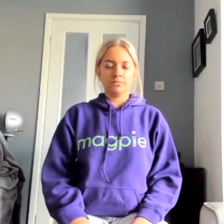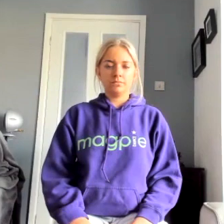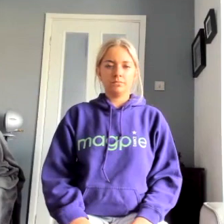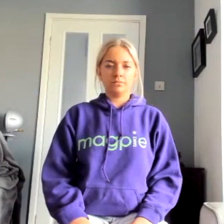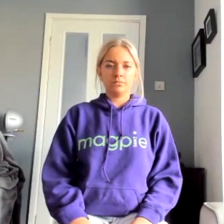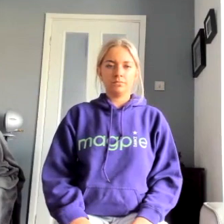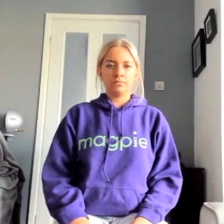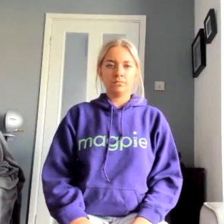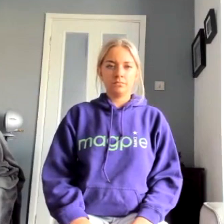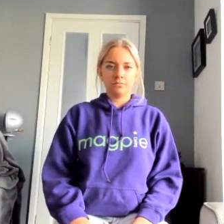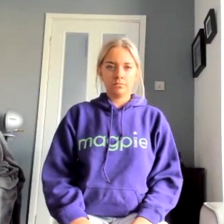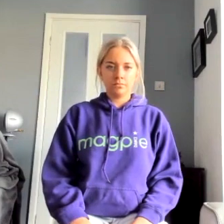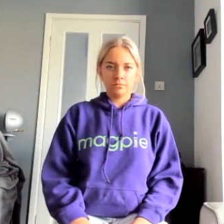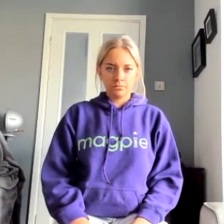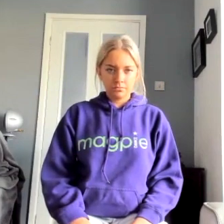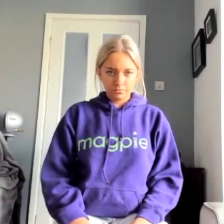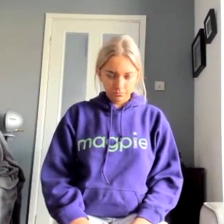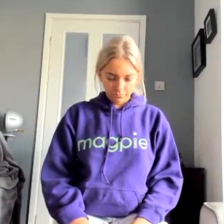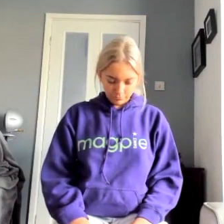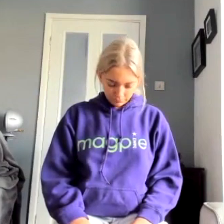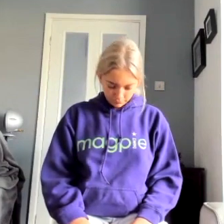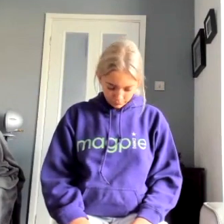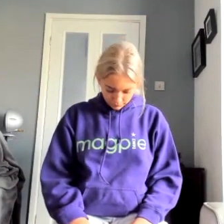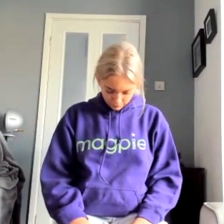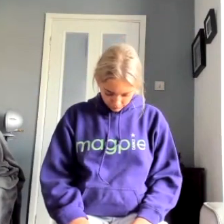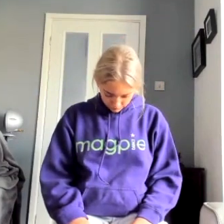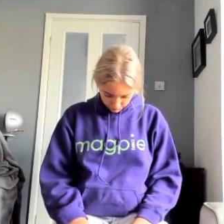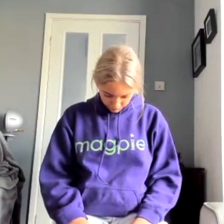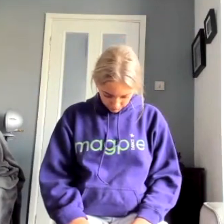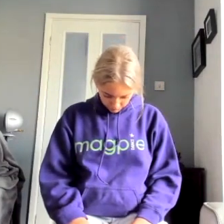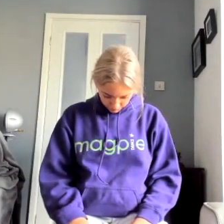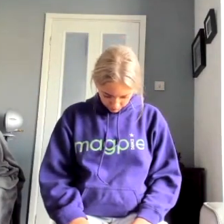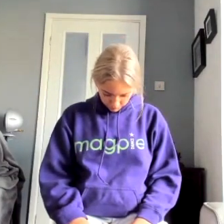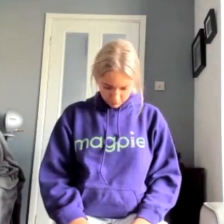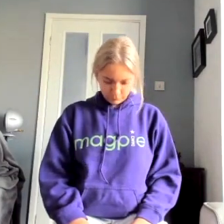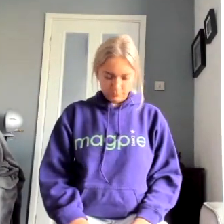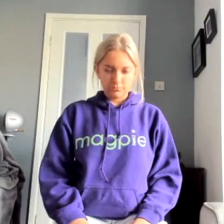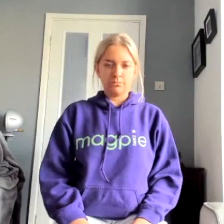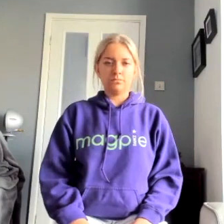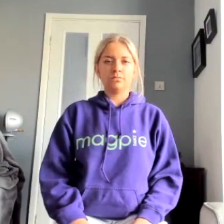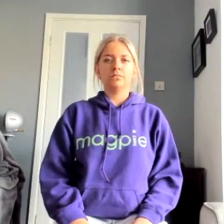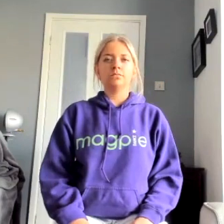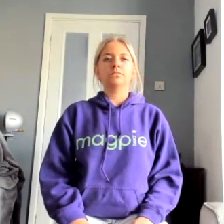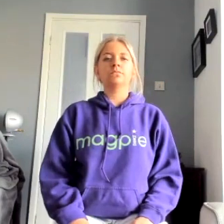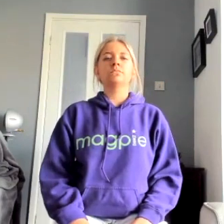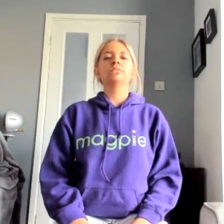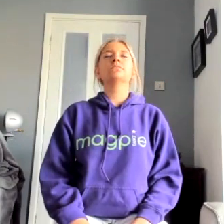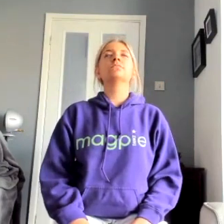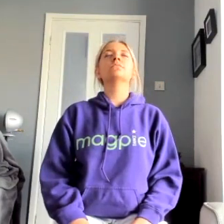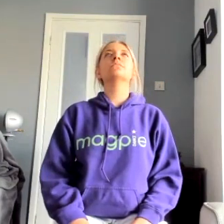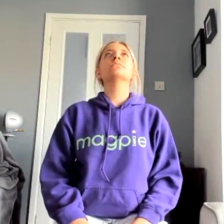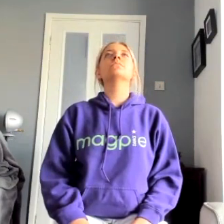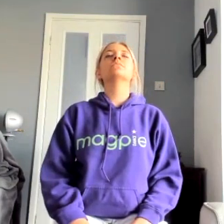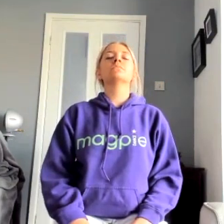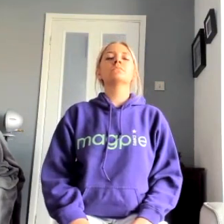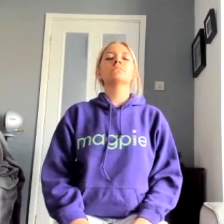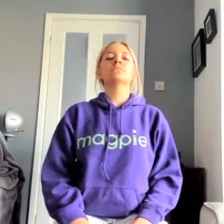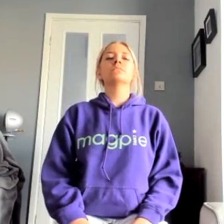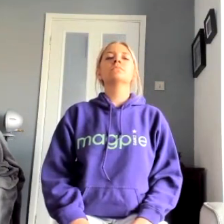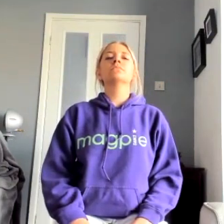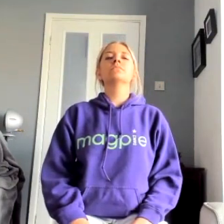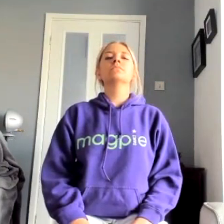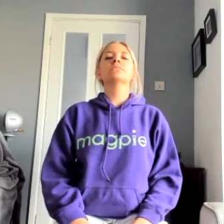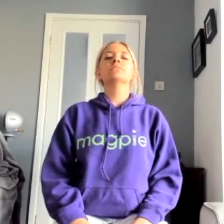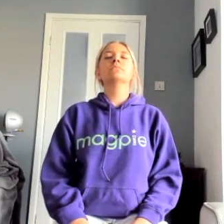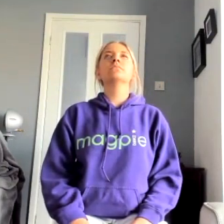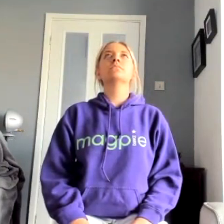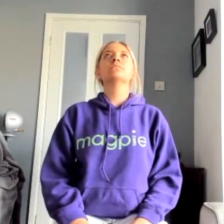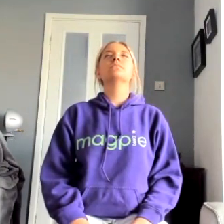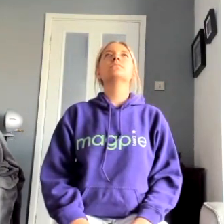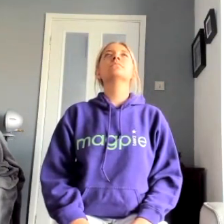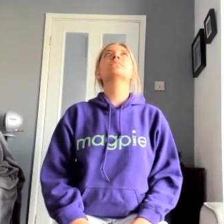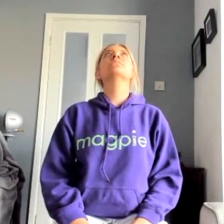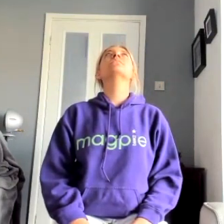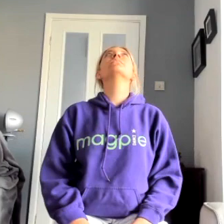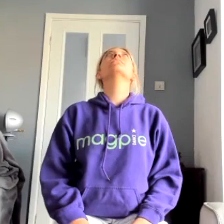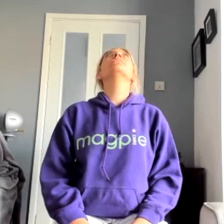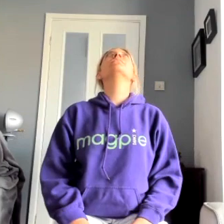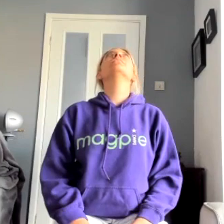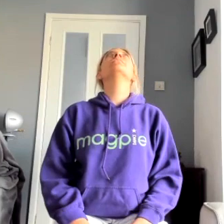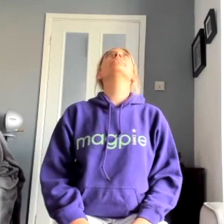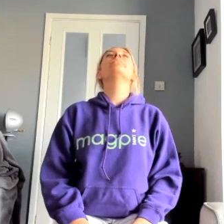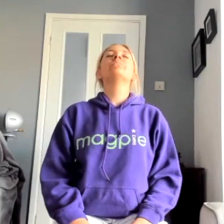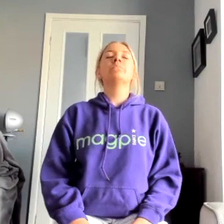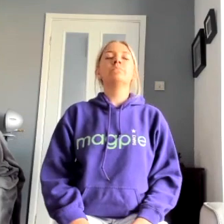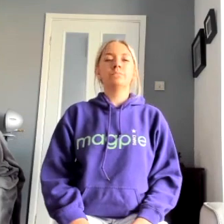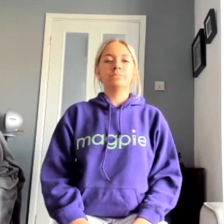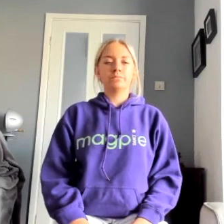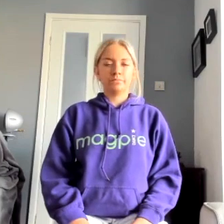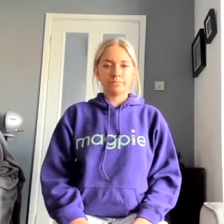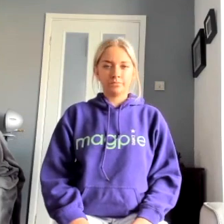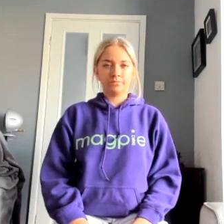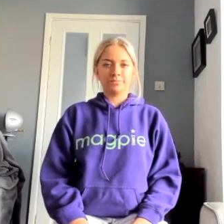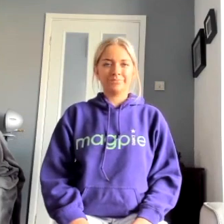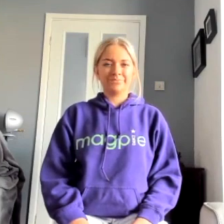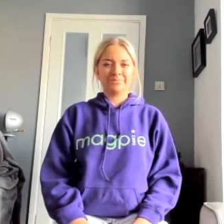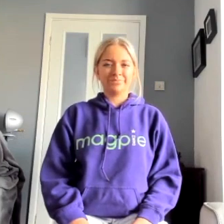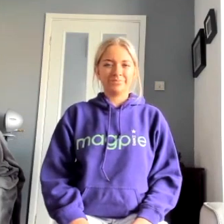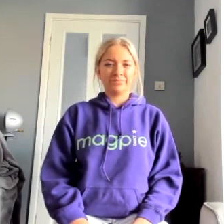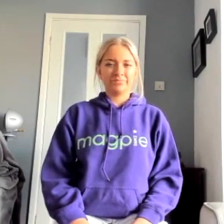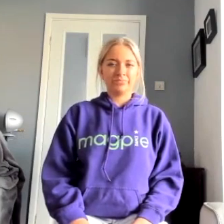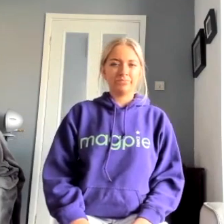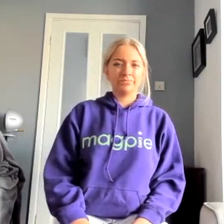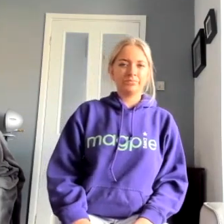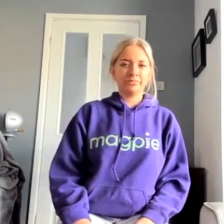we're going to all bow down together bowing down and then rising up high great nice so that will